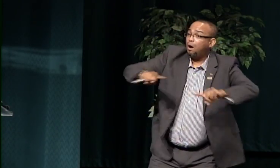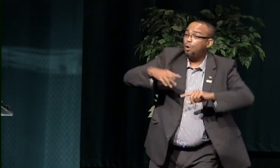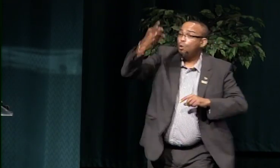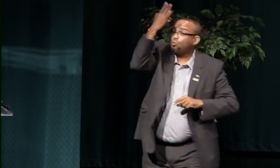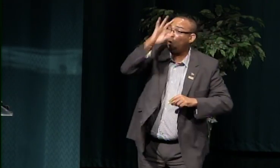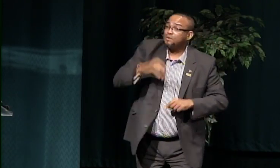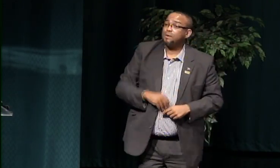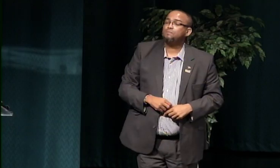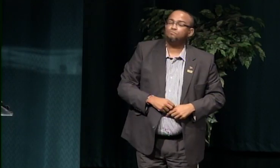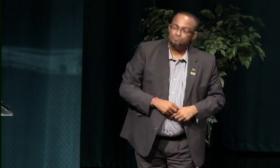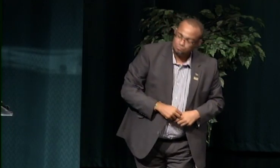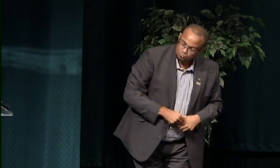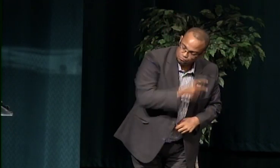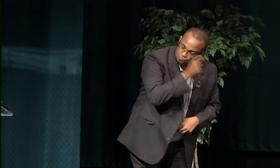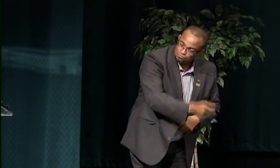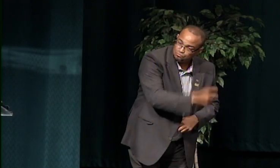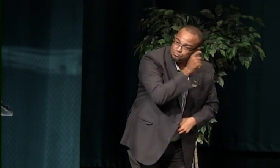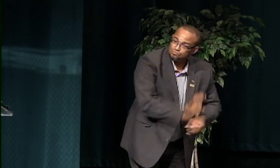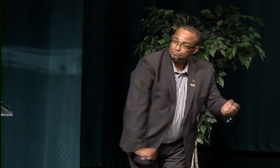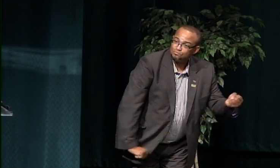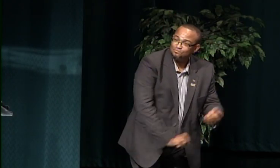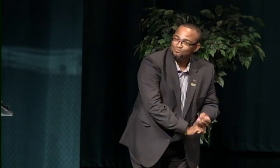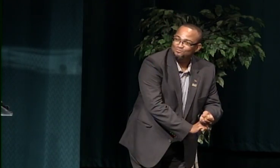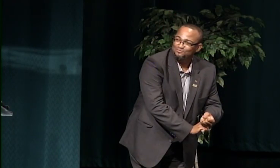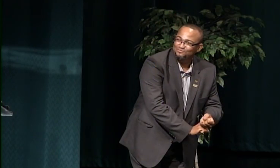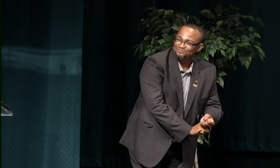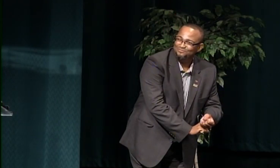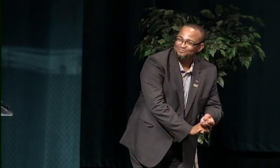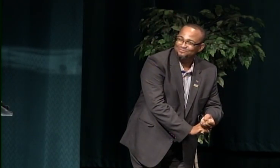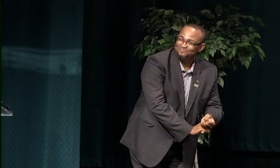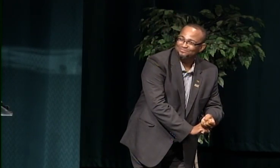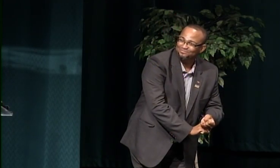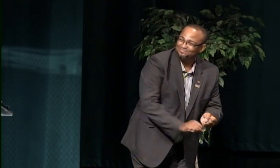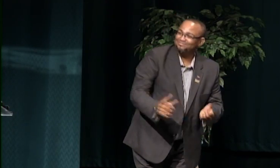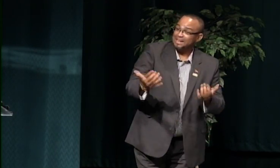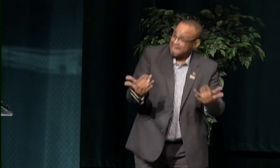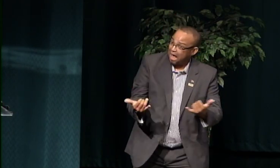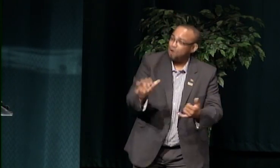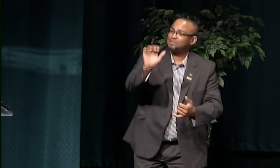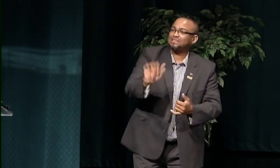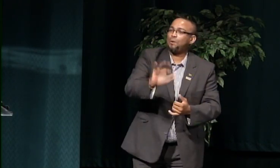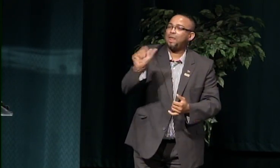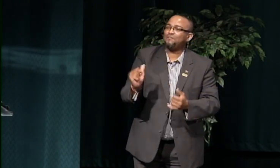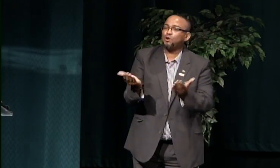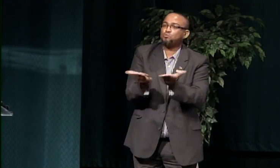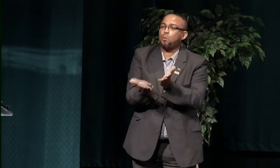And there were 42 deaf schools involved in that protest.